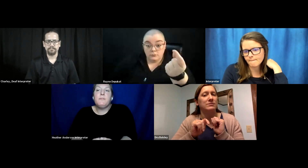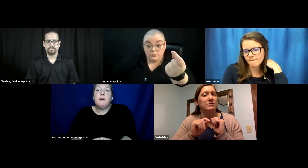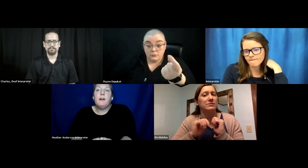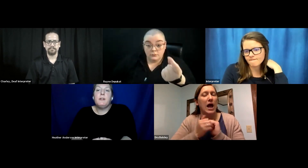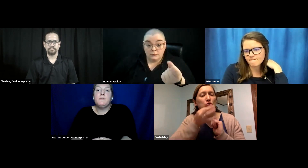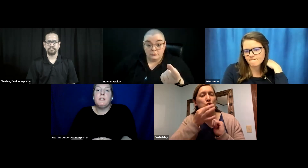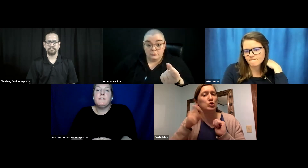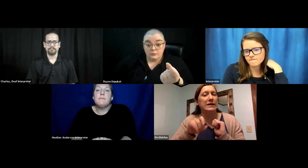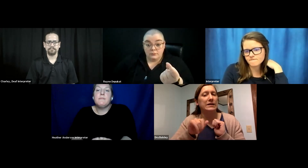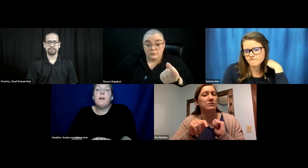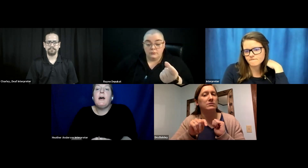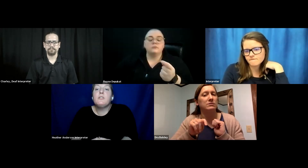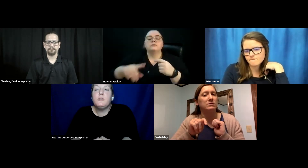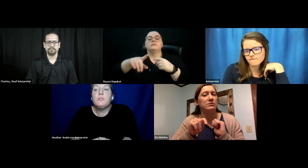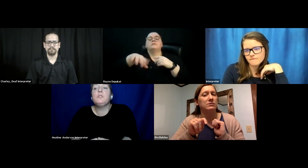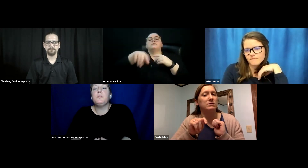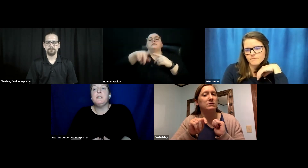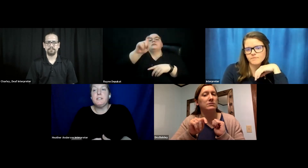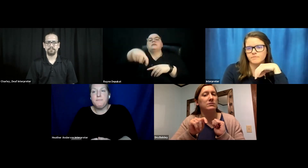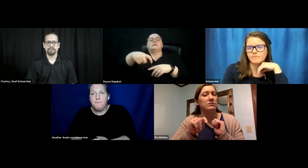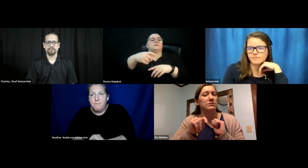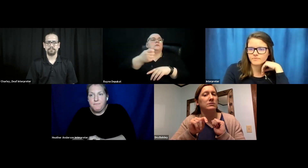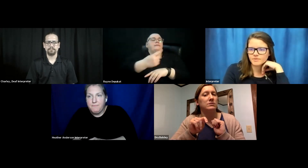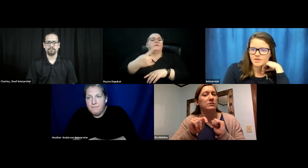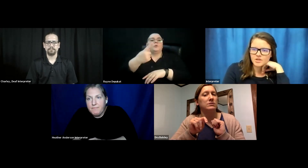So how, how would I do that. How do you soon do you need it.